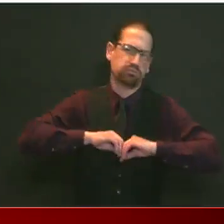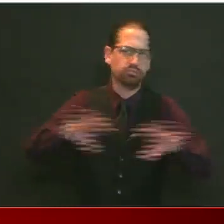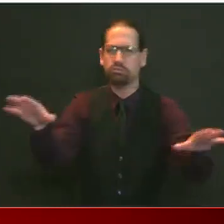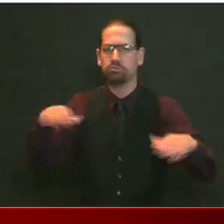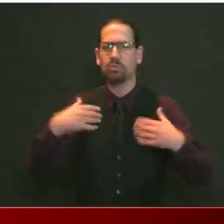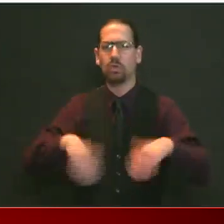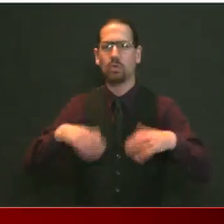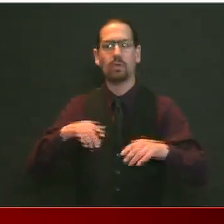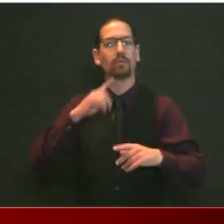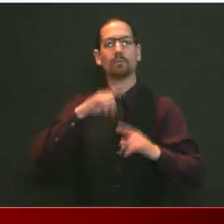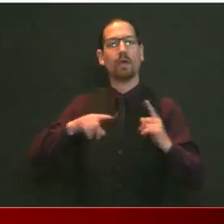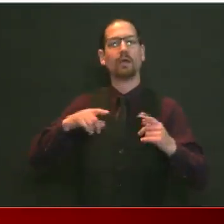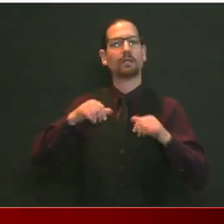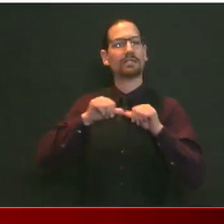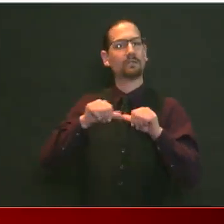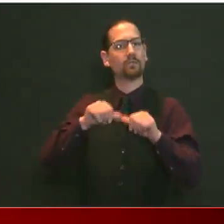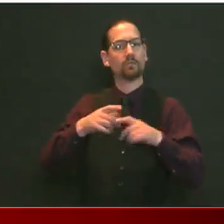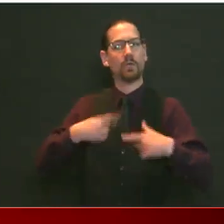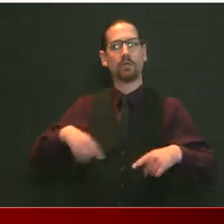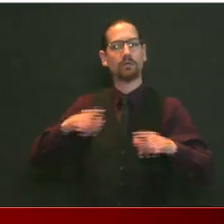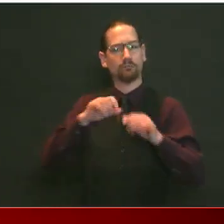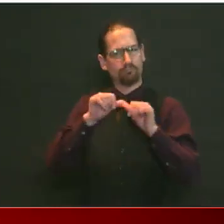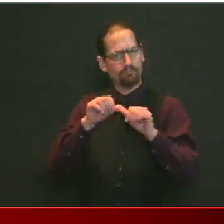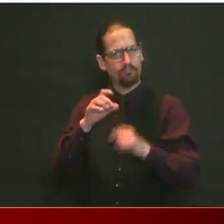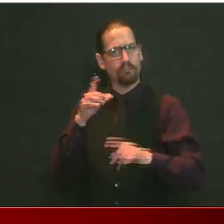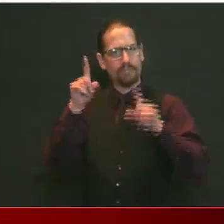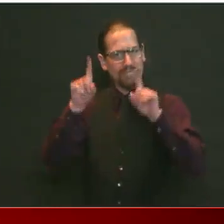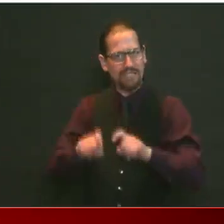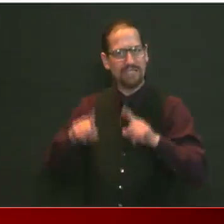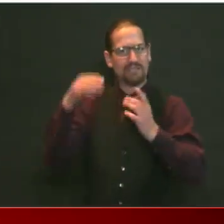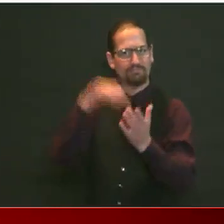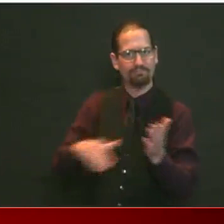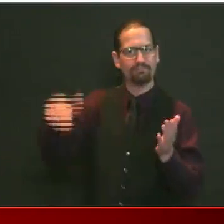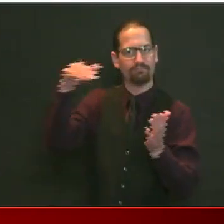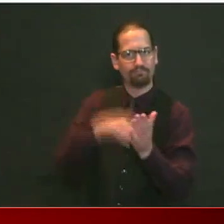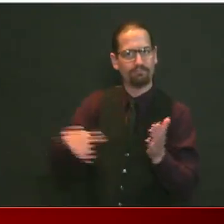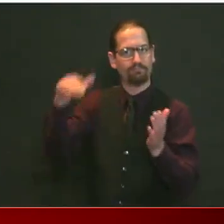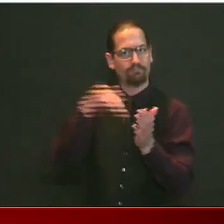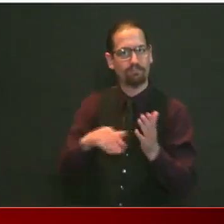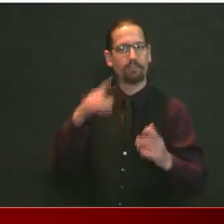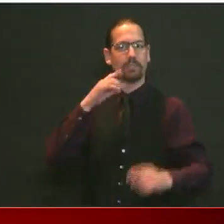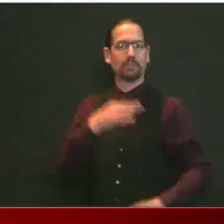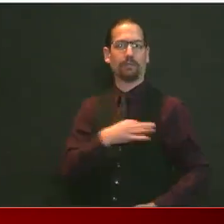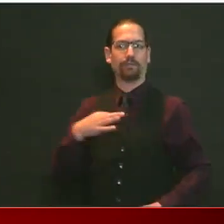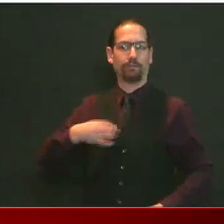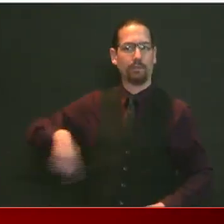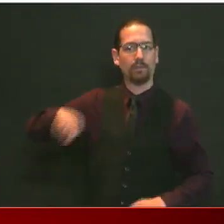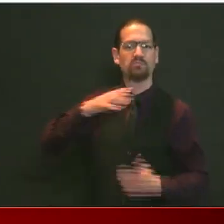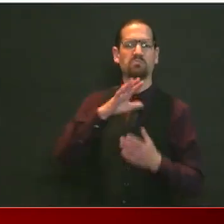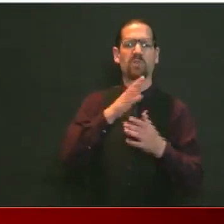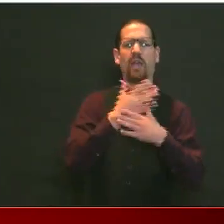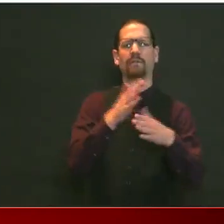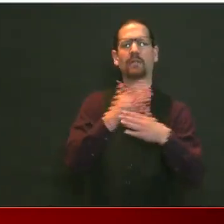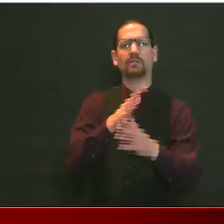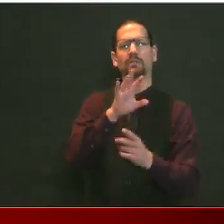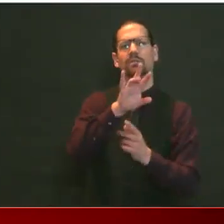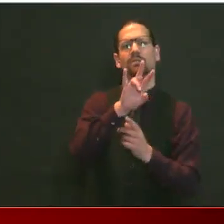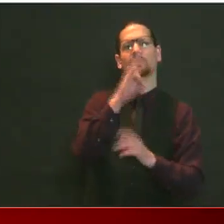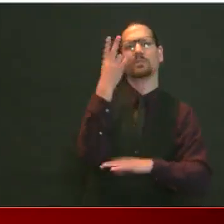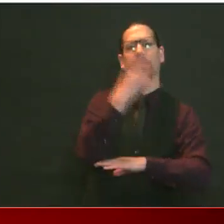CONTINUING TO UNDERSTAND THE SPREAD OF DISEASE, IT IS MOST HELPFUL TO CONTINUE TO ASSESS THE STAFF ON A CYCLICAL EVERY